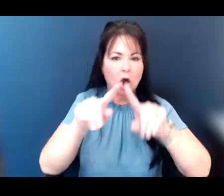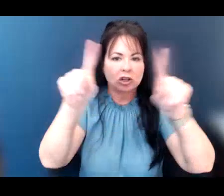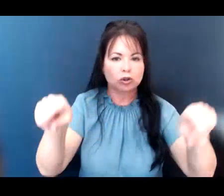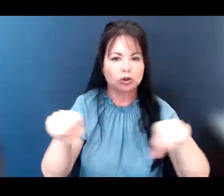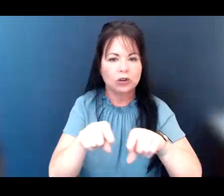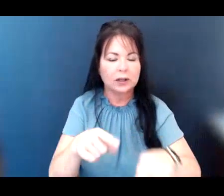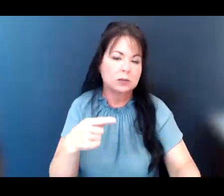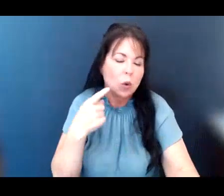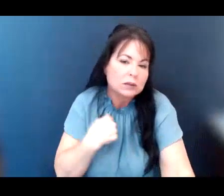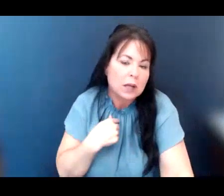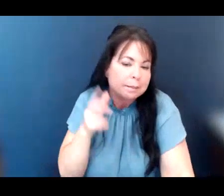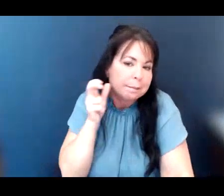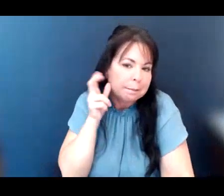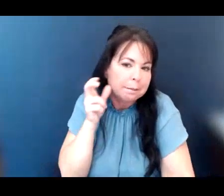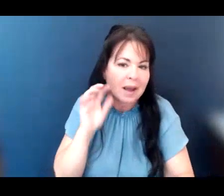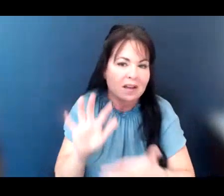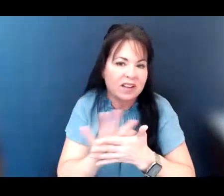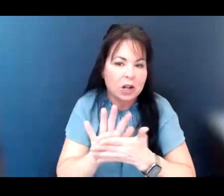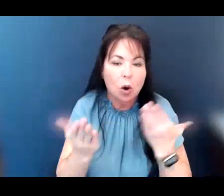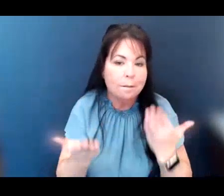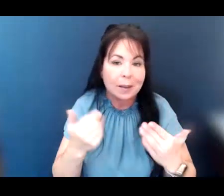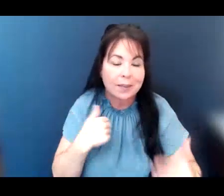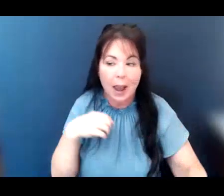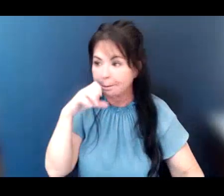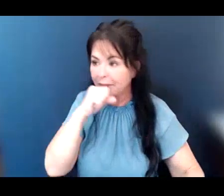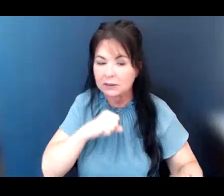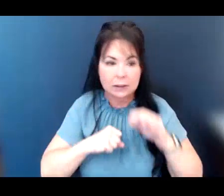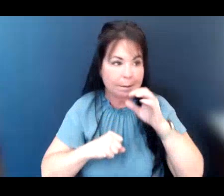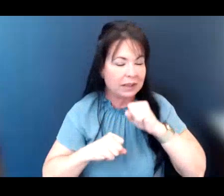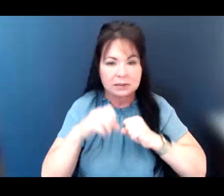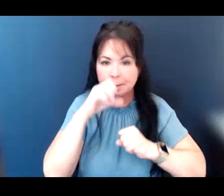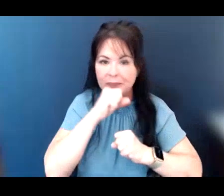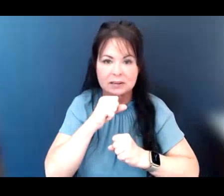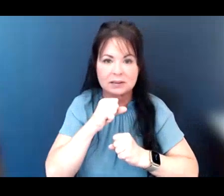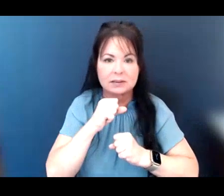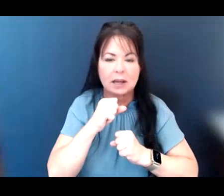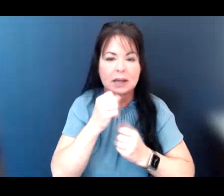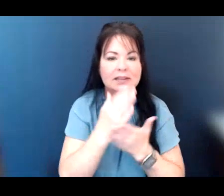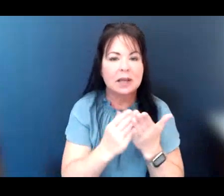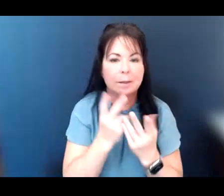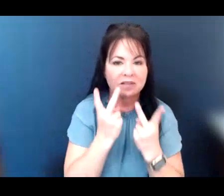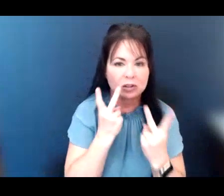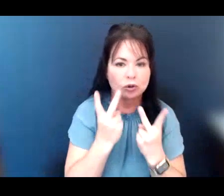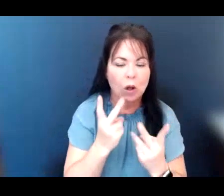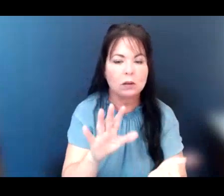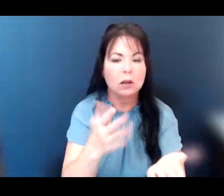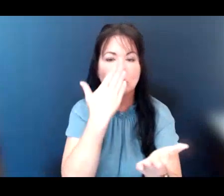they might miss certain information that's conveyed only visually. Good examples are like presentations, right?